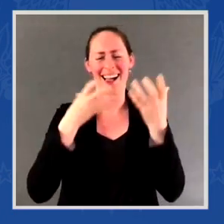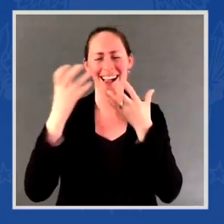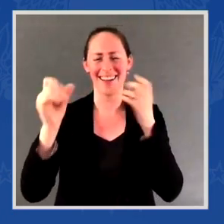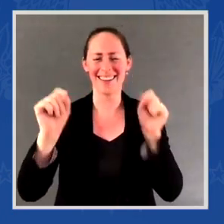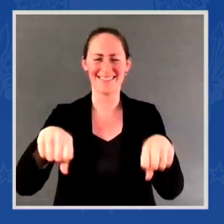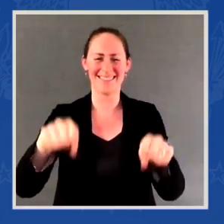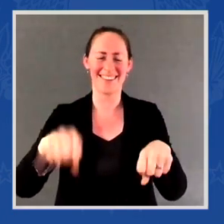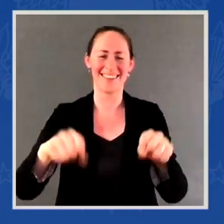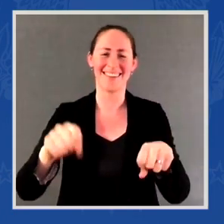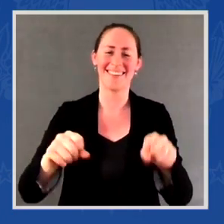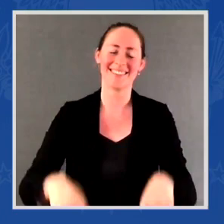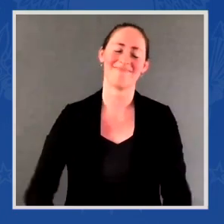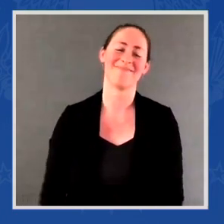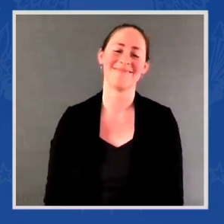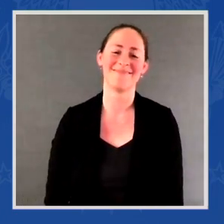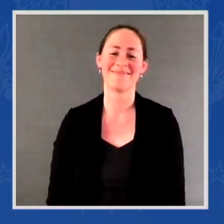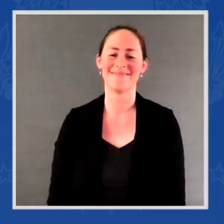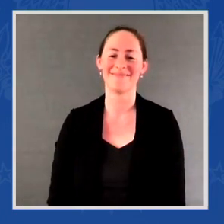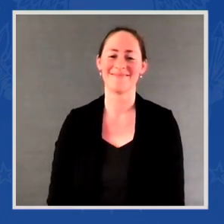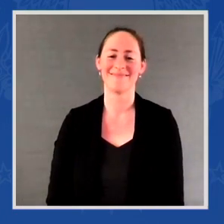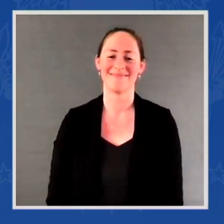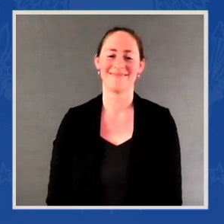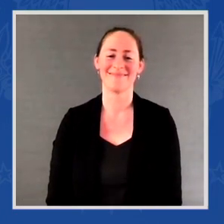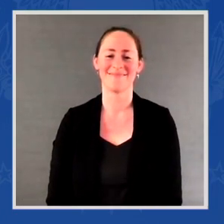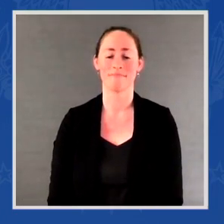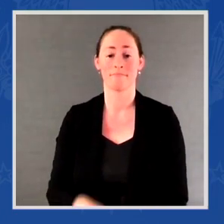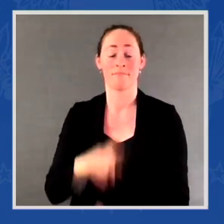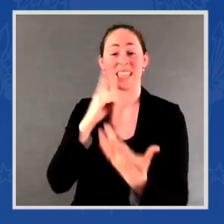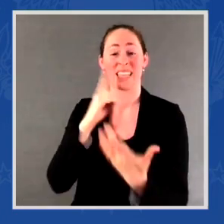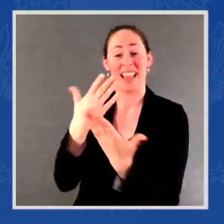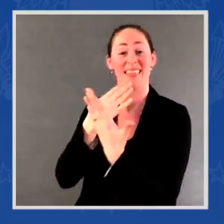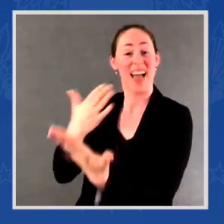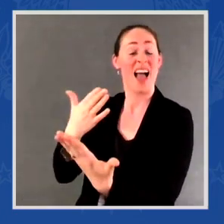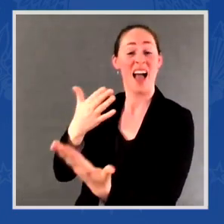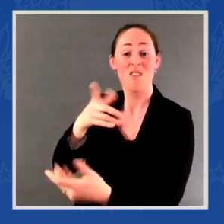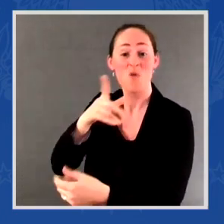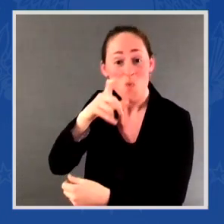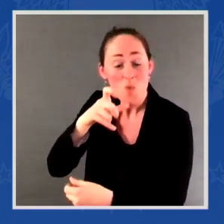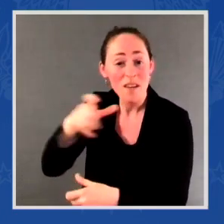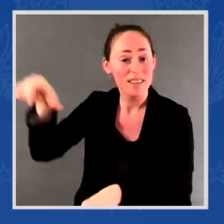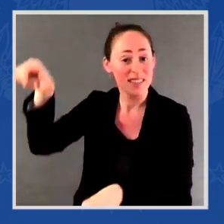Thank scientific research. Thanks, perseverance